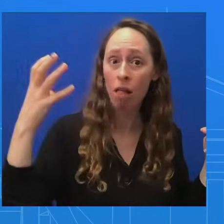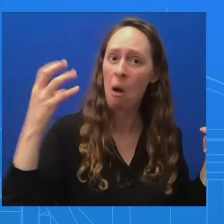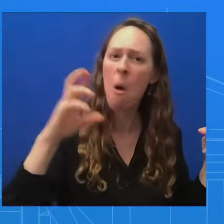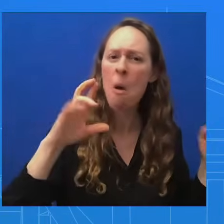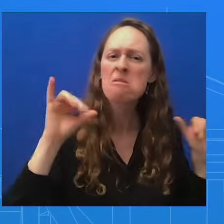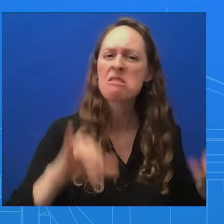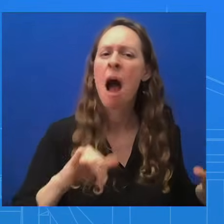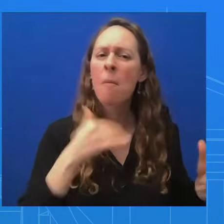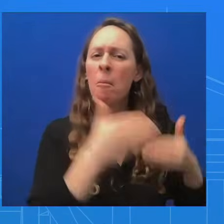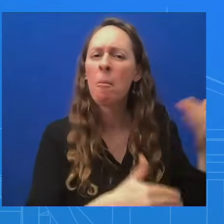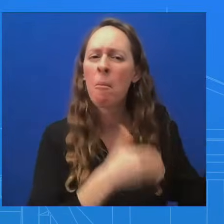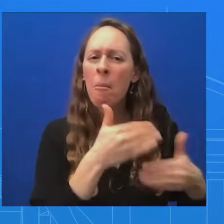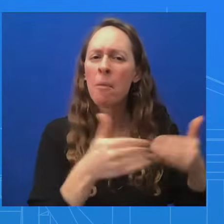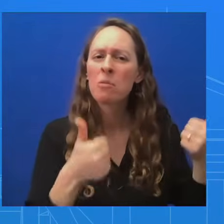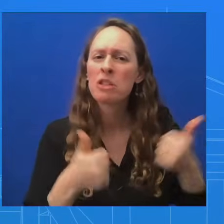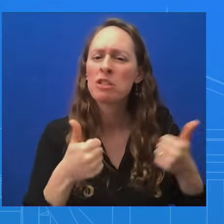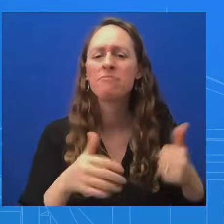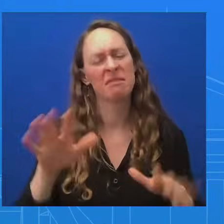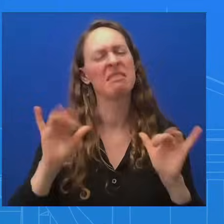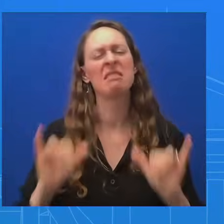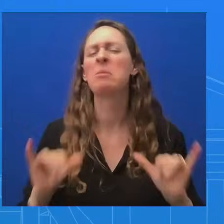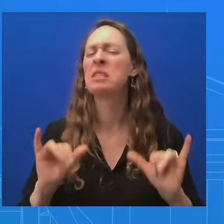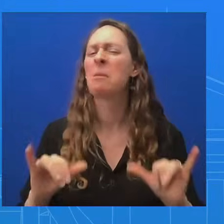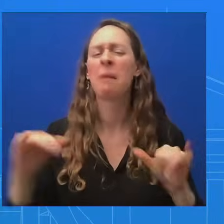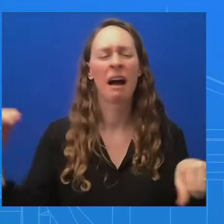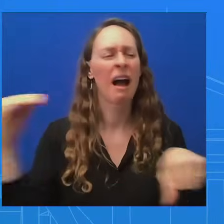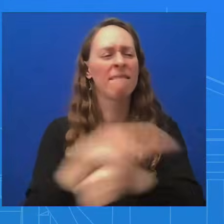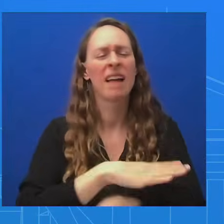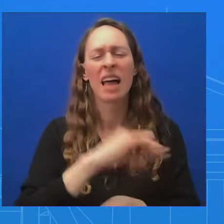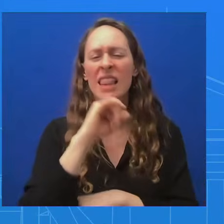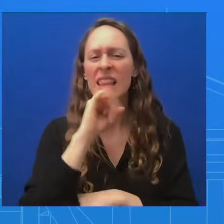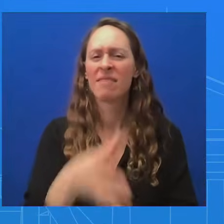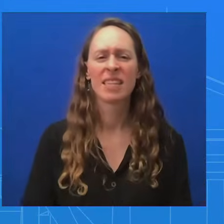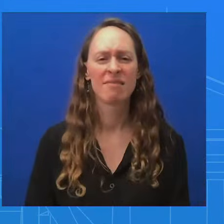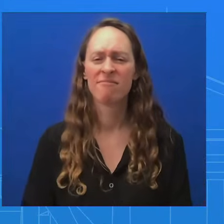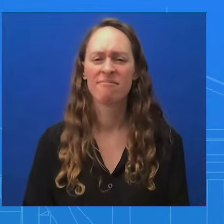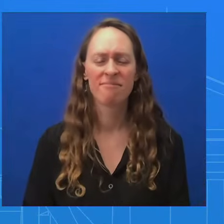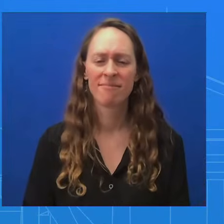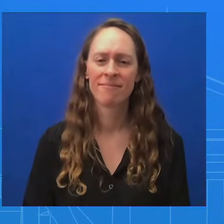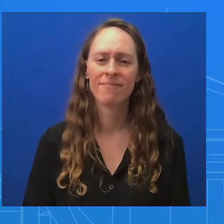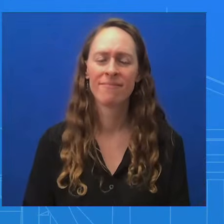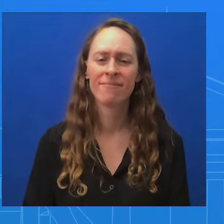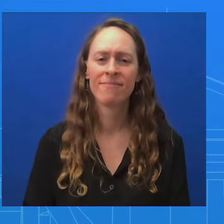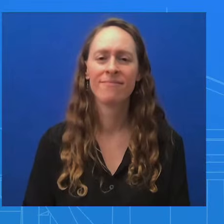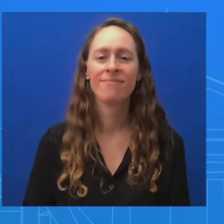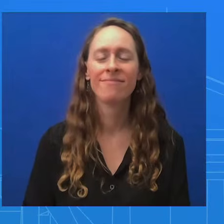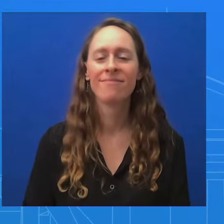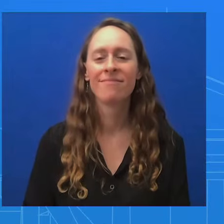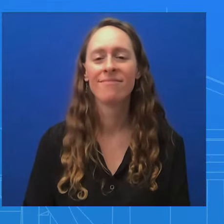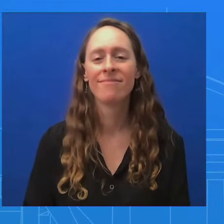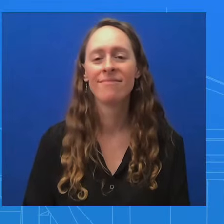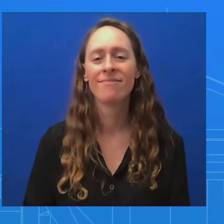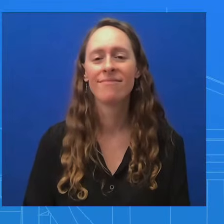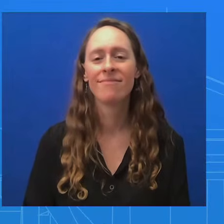as it confronts these violent drug gangs? Mr. Kirby: I'm aware of no such plans to do that. The Press: There was -- the U.S. had an inaugural working group